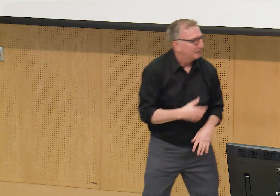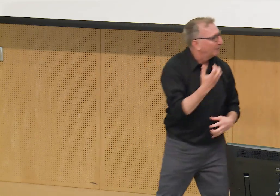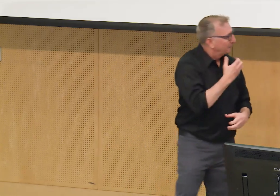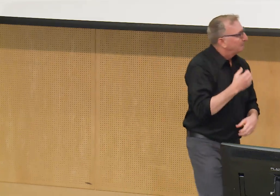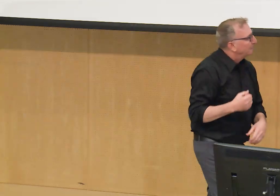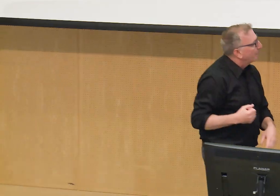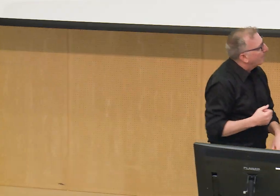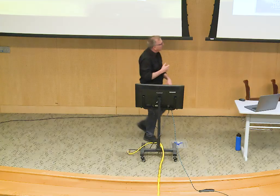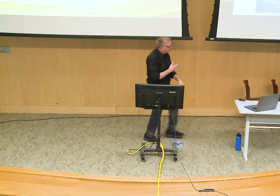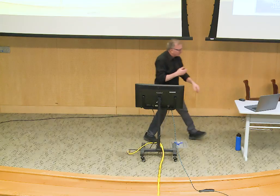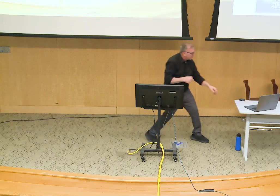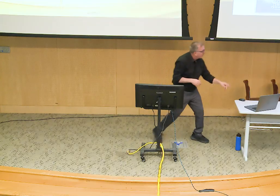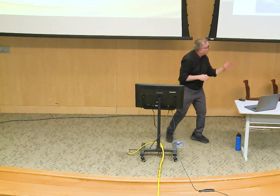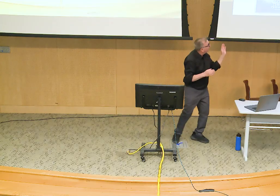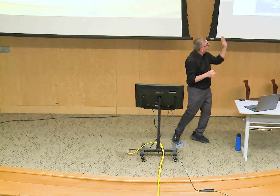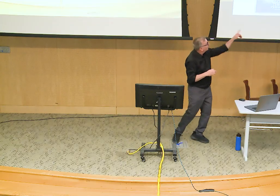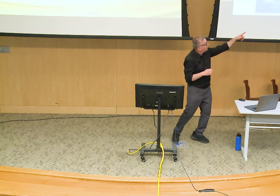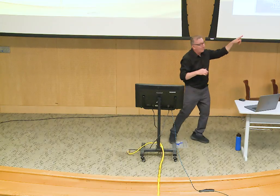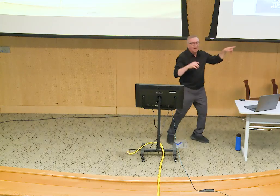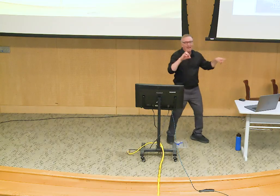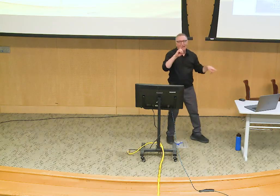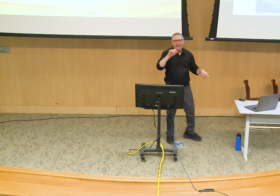and helped me grow my experiences through the years.